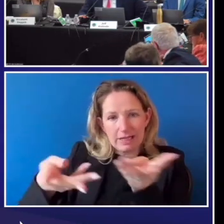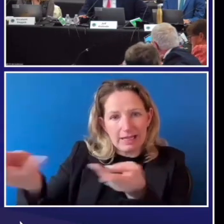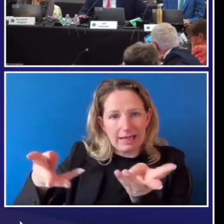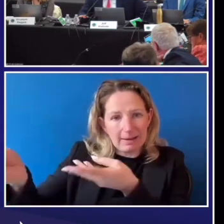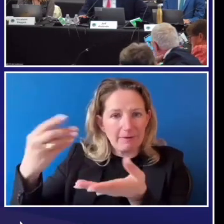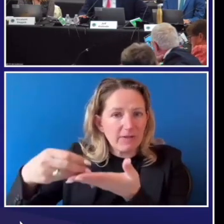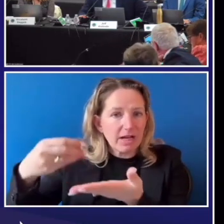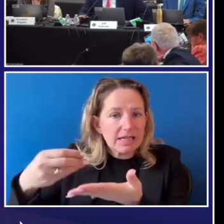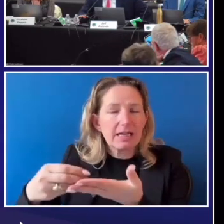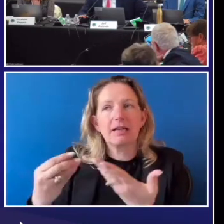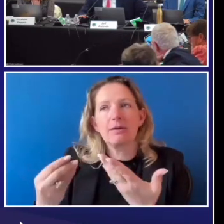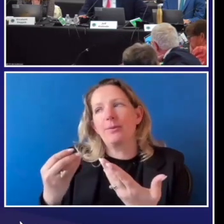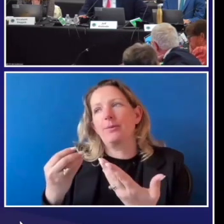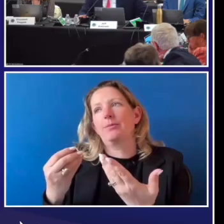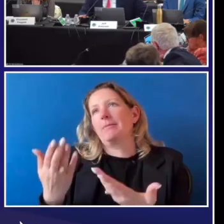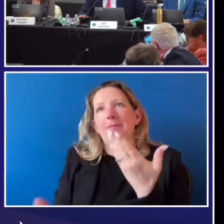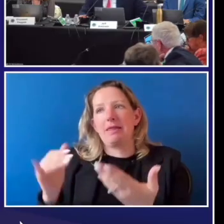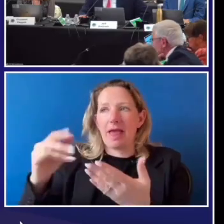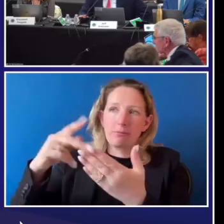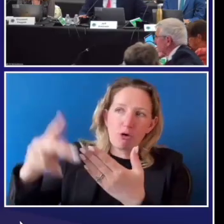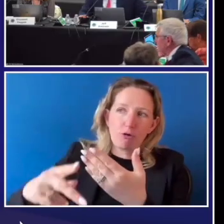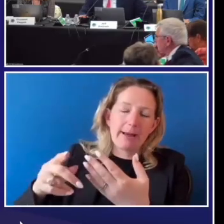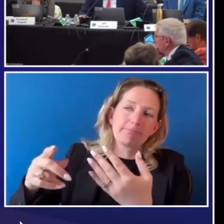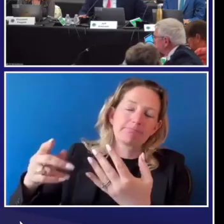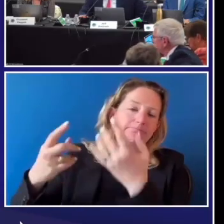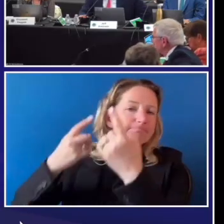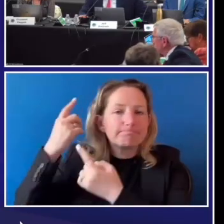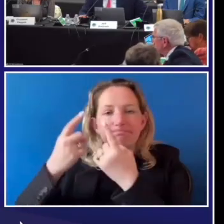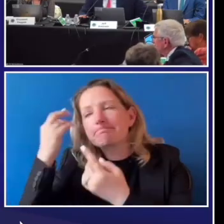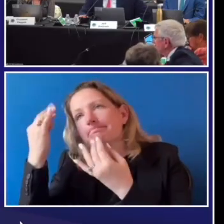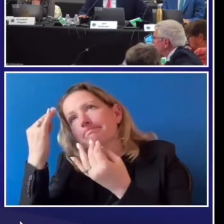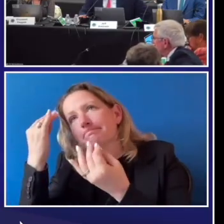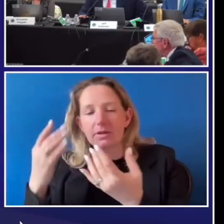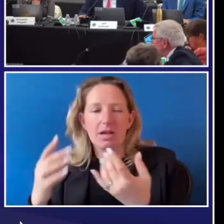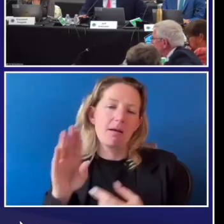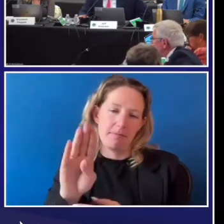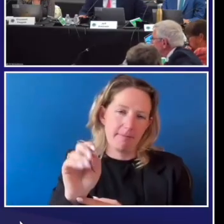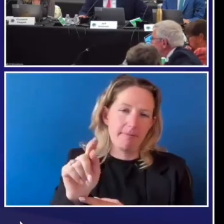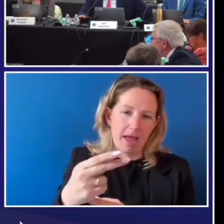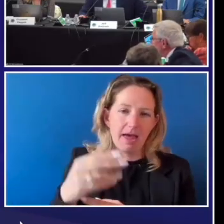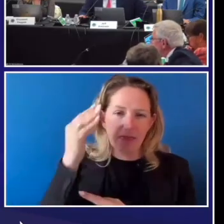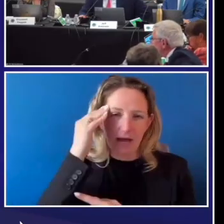Um, And Beth, I know you've had some different examples over the years, maybe you can provide some additional